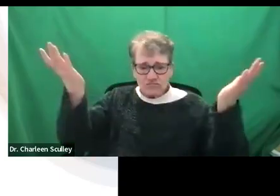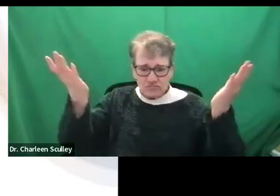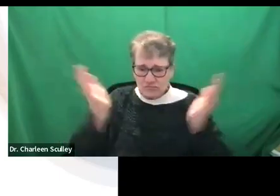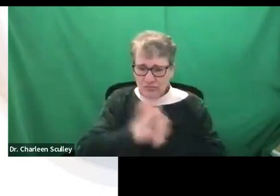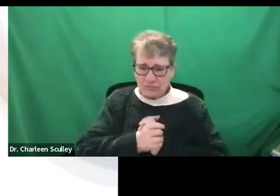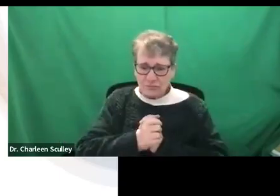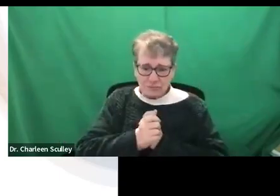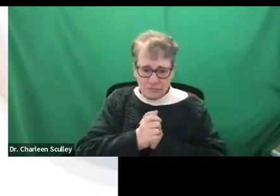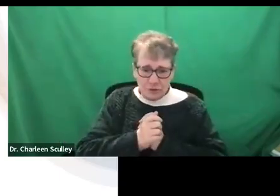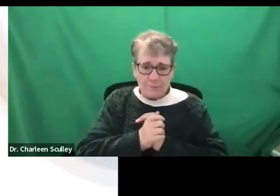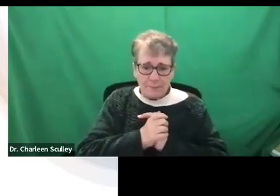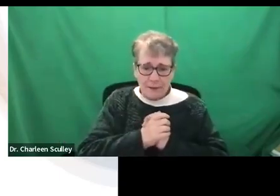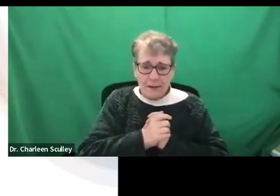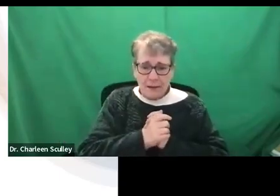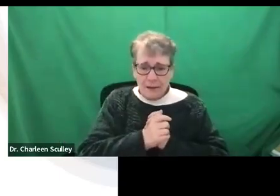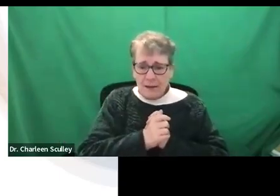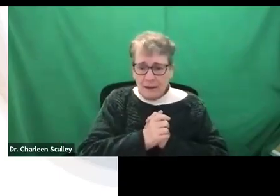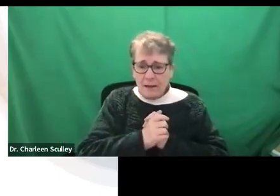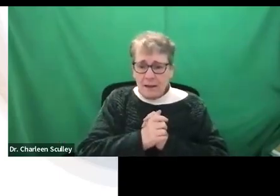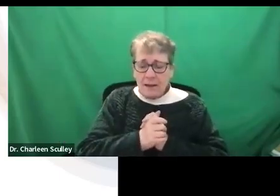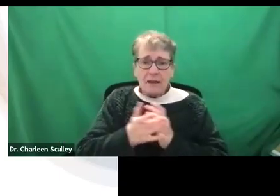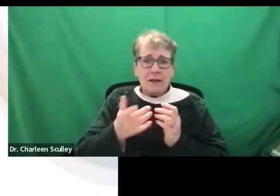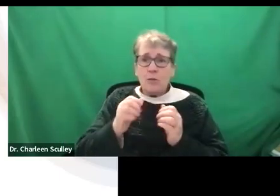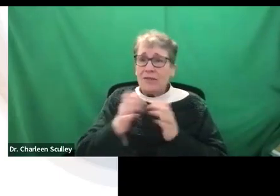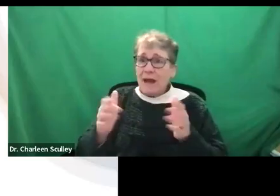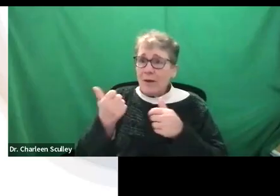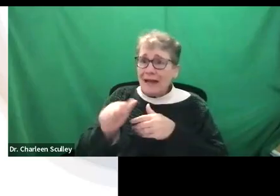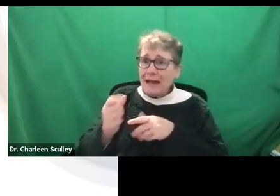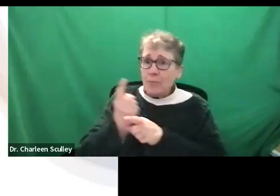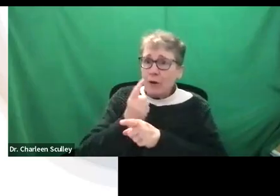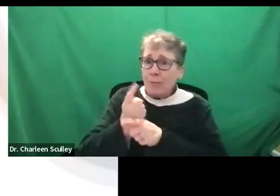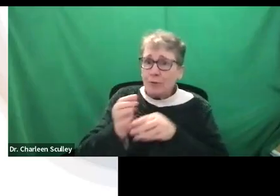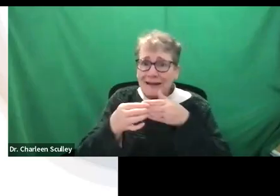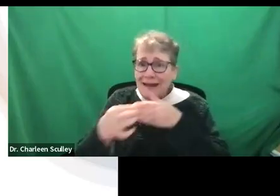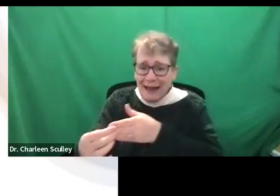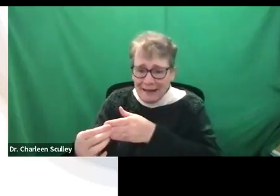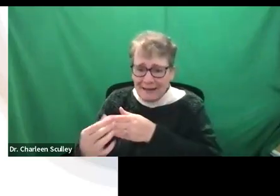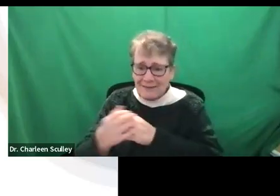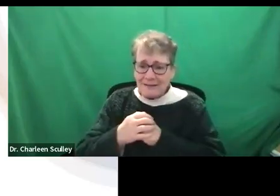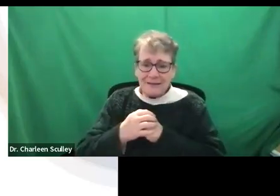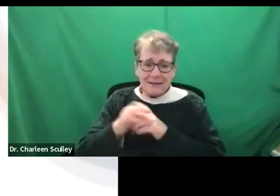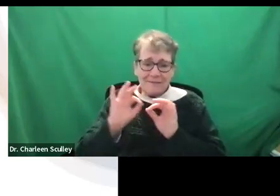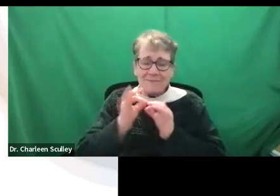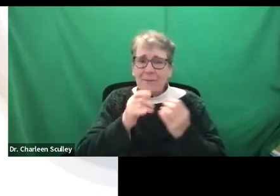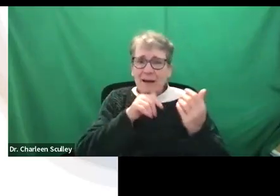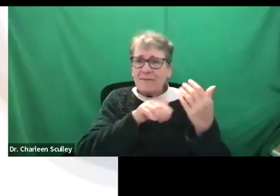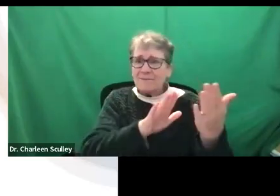Deaf children are born to hearing parents, and they don't have any background in